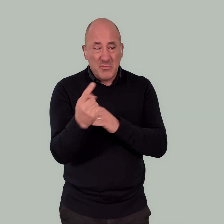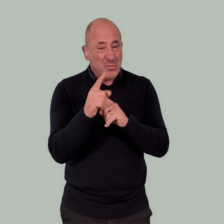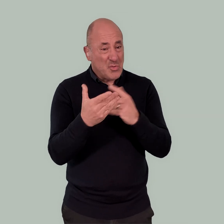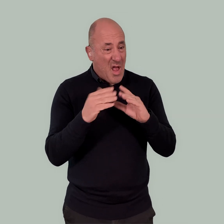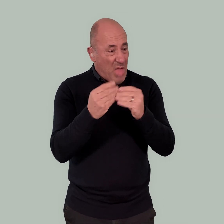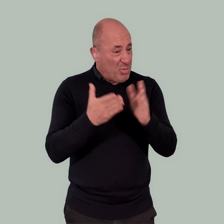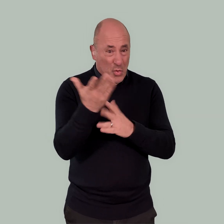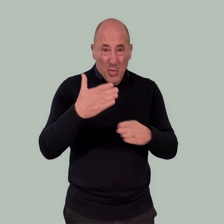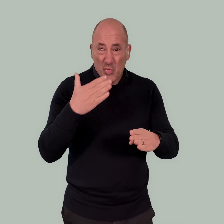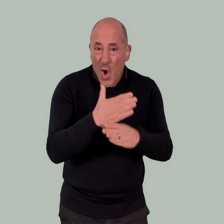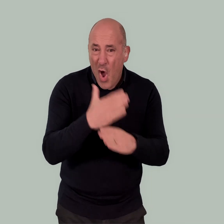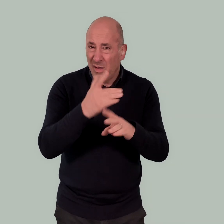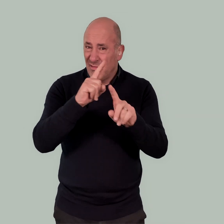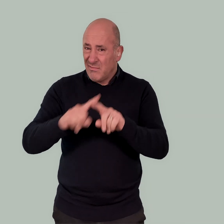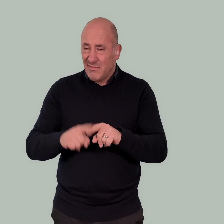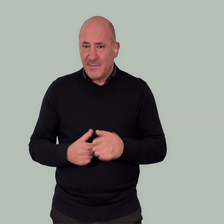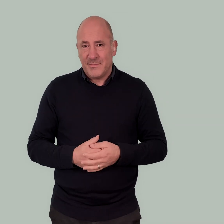including through employment.